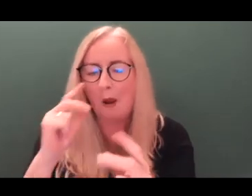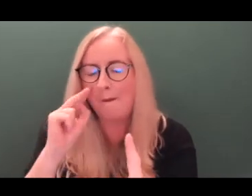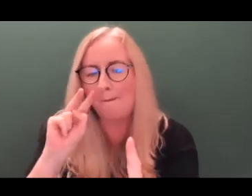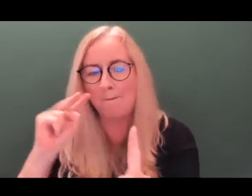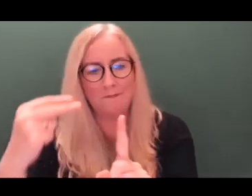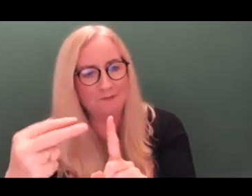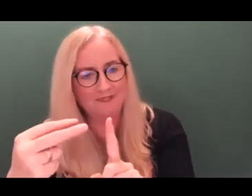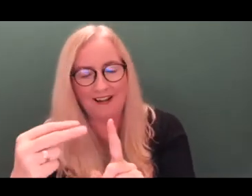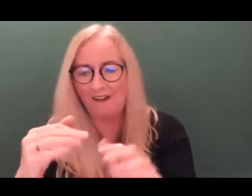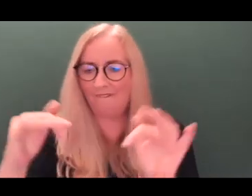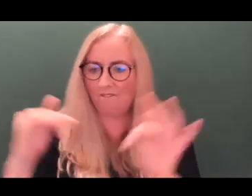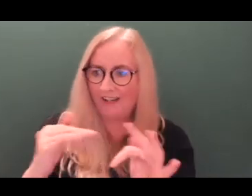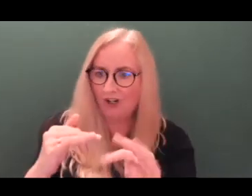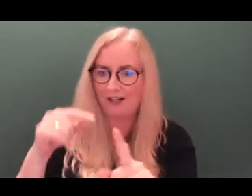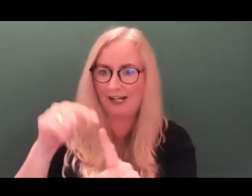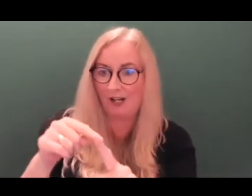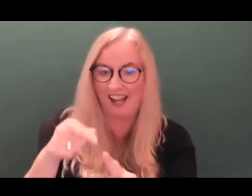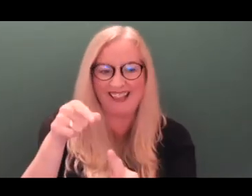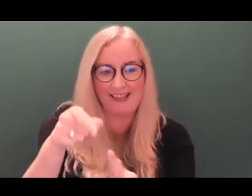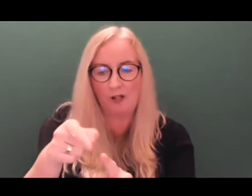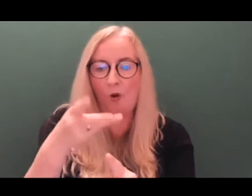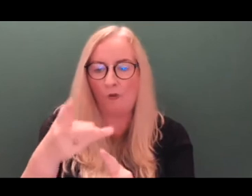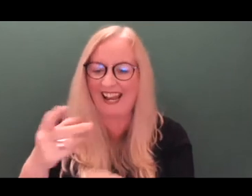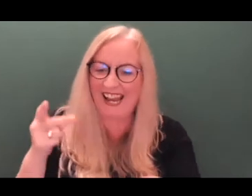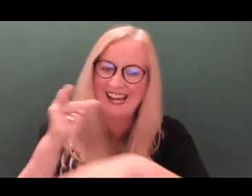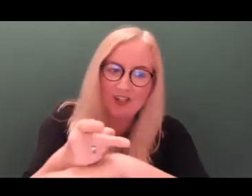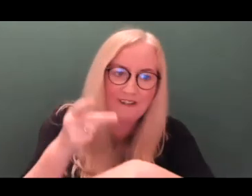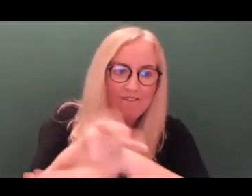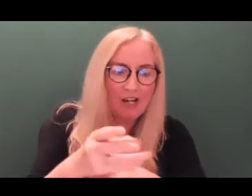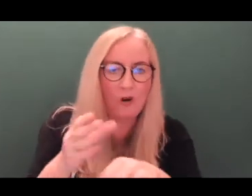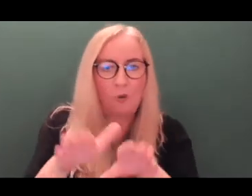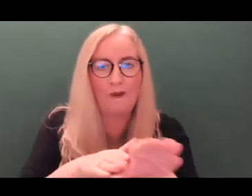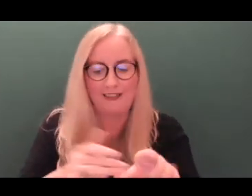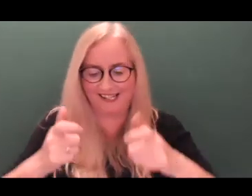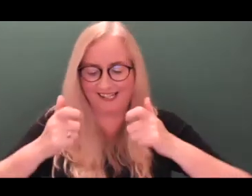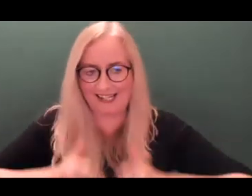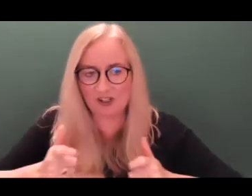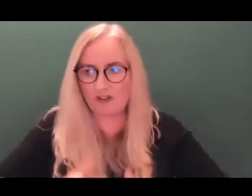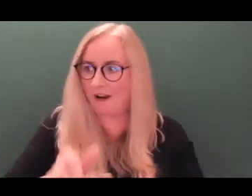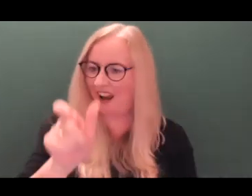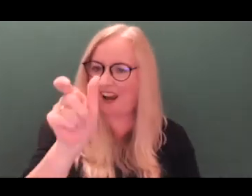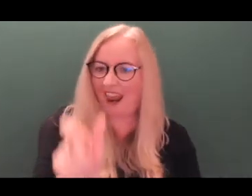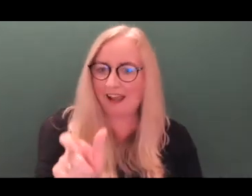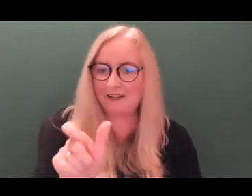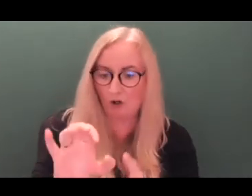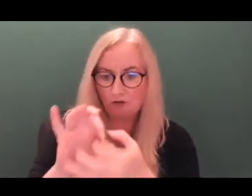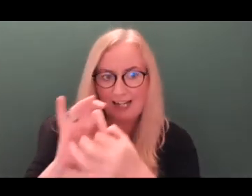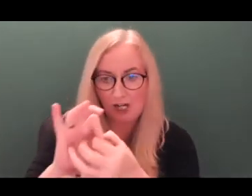that it is going to fundamentally interfere with the solicitor client relationship. And there is